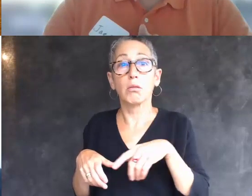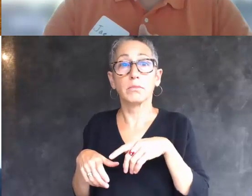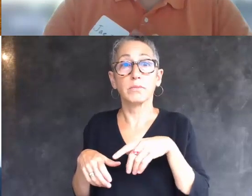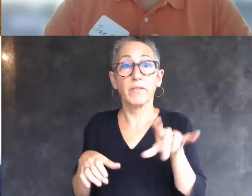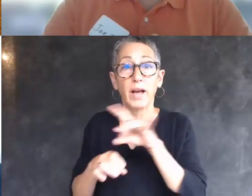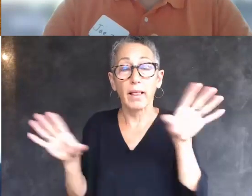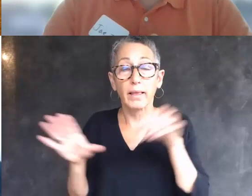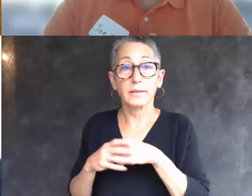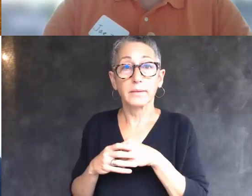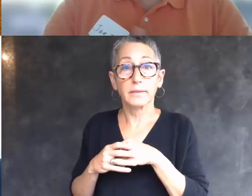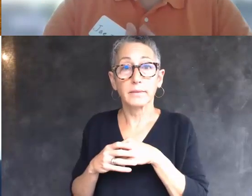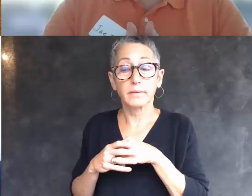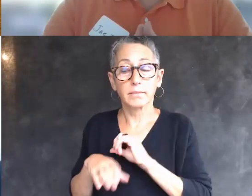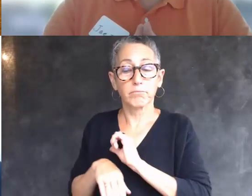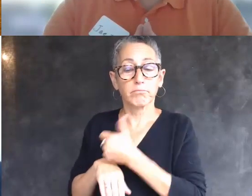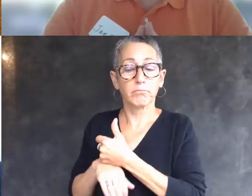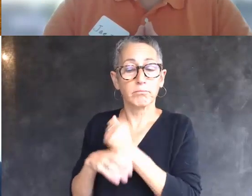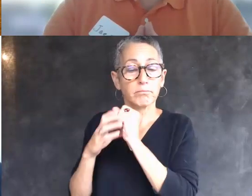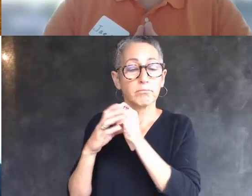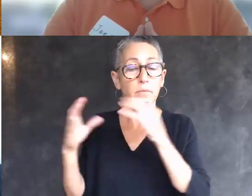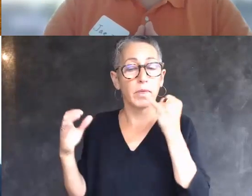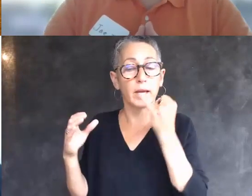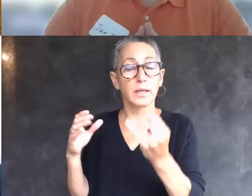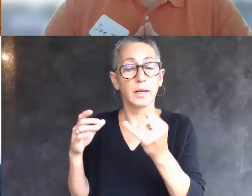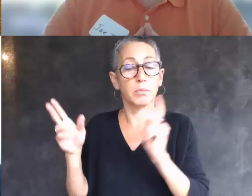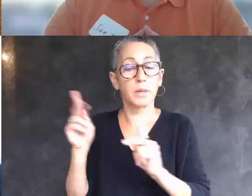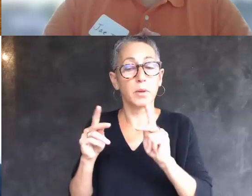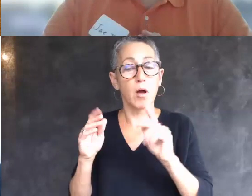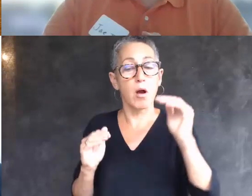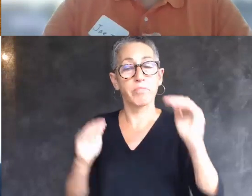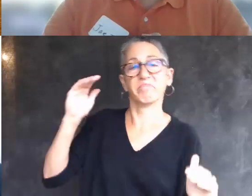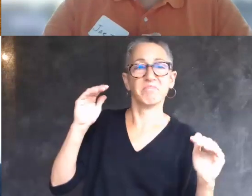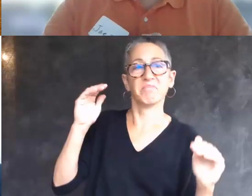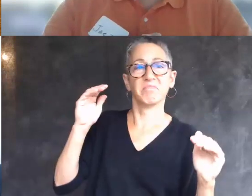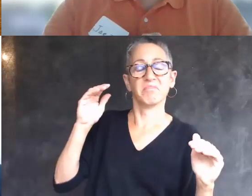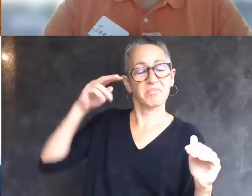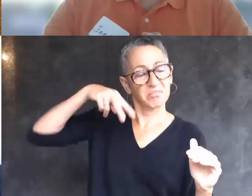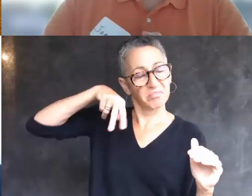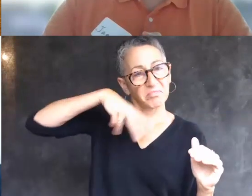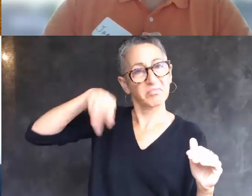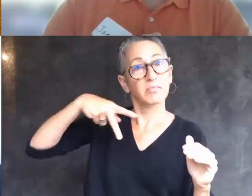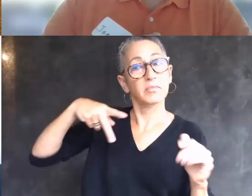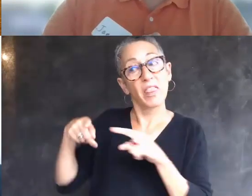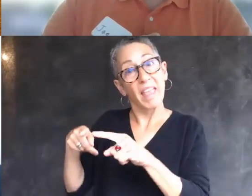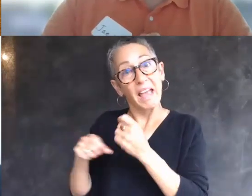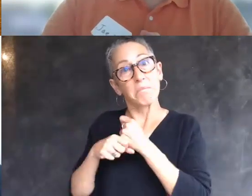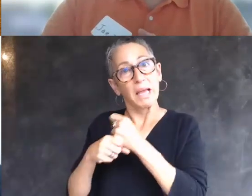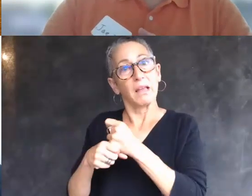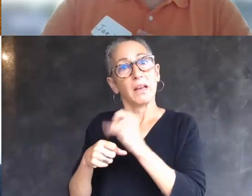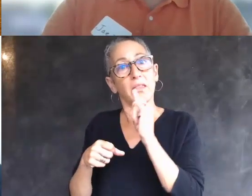to say that certain people are less than and created infrastructure and reinforce that infrastructure through violence